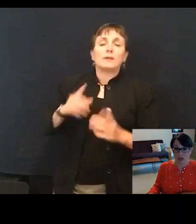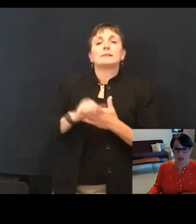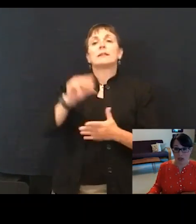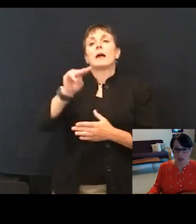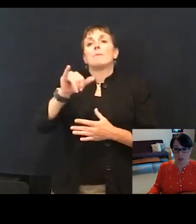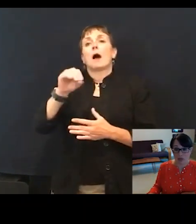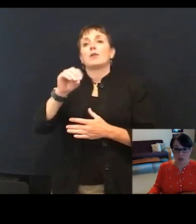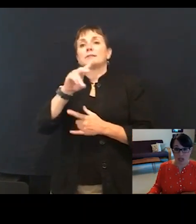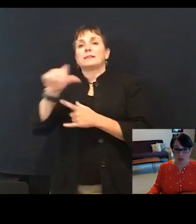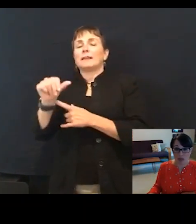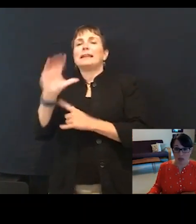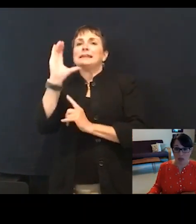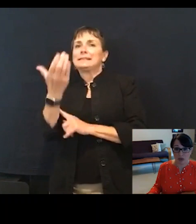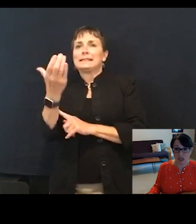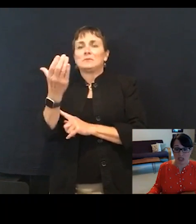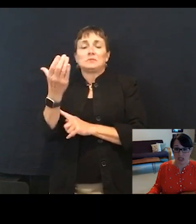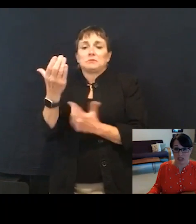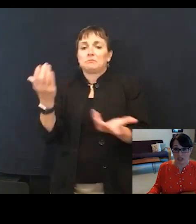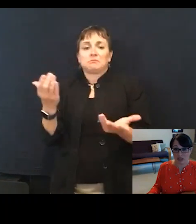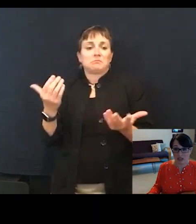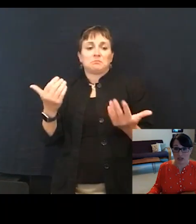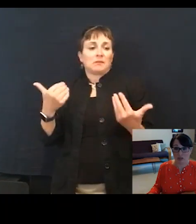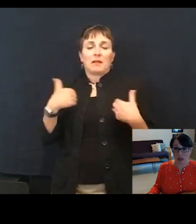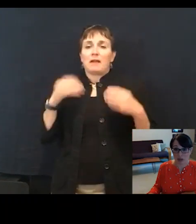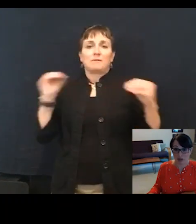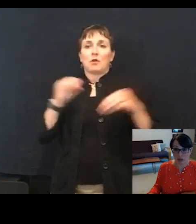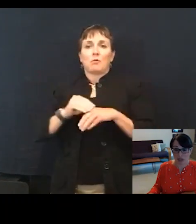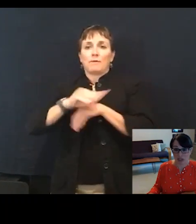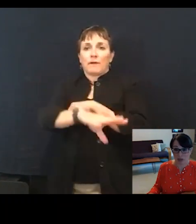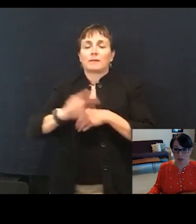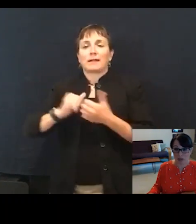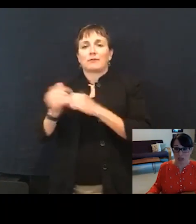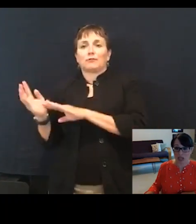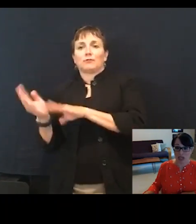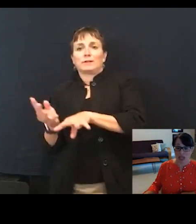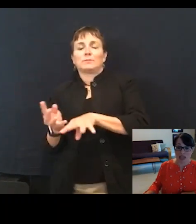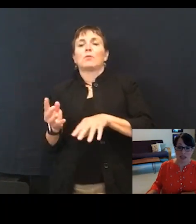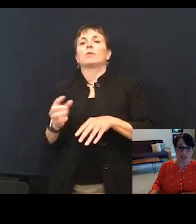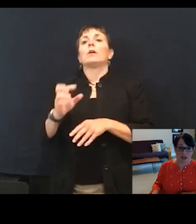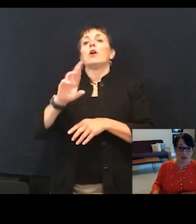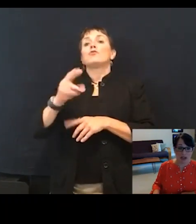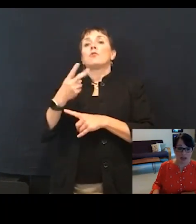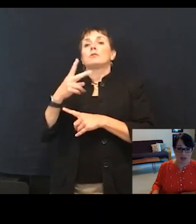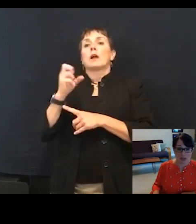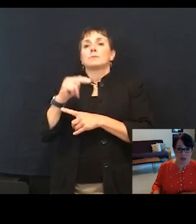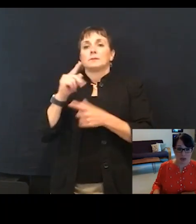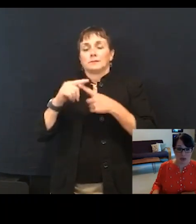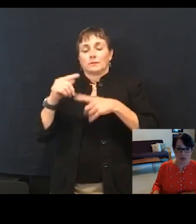in the transport of rhodopsin through the connecting cilia of mouse photoreceptors. And in our positive control, which